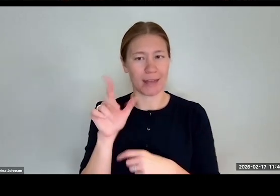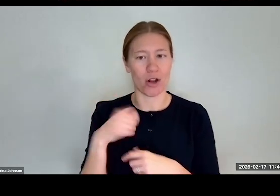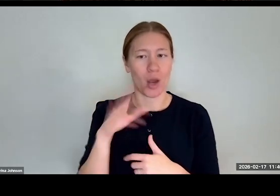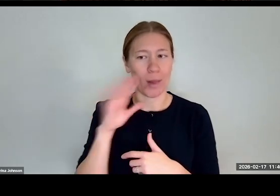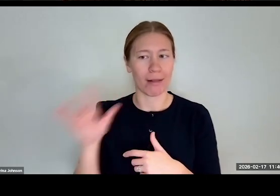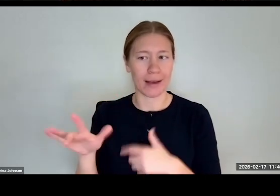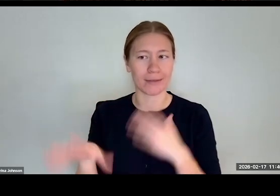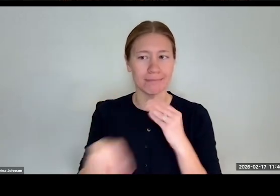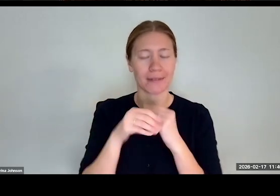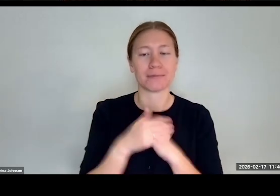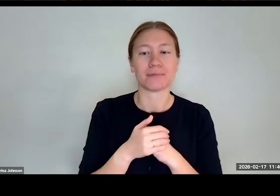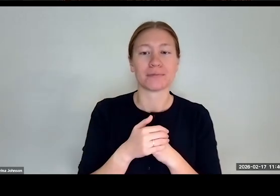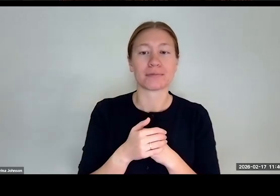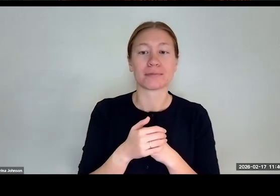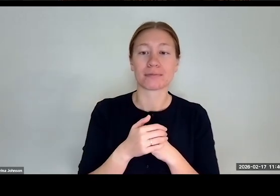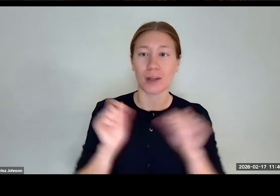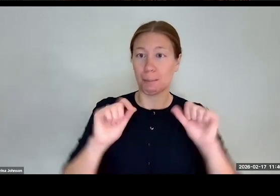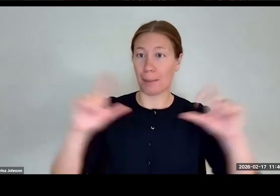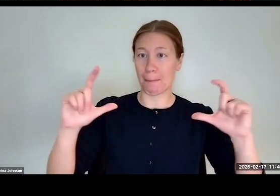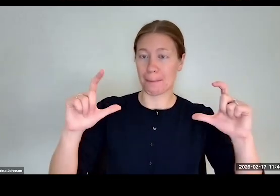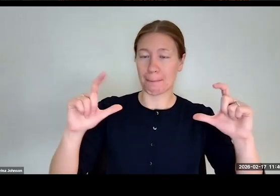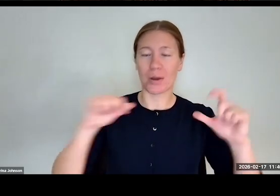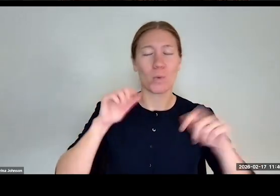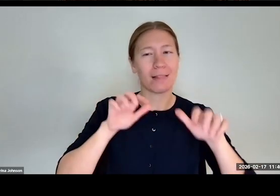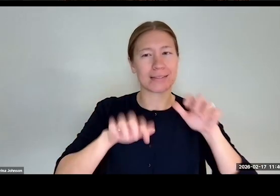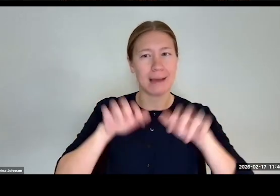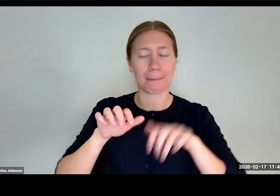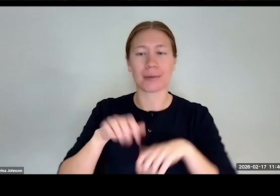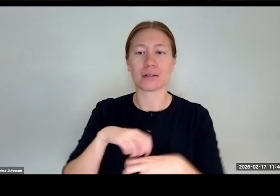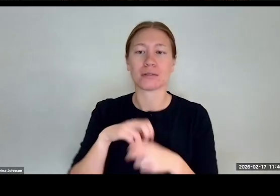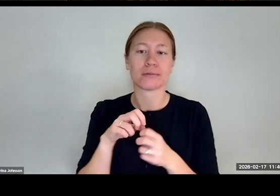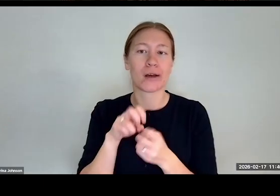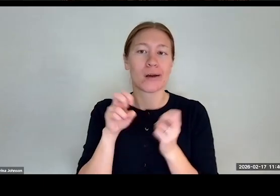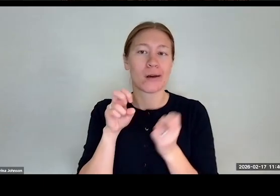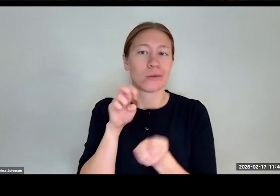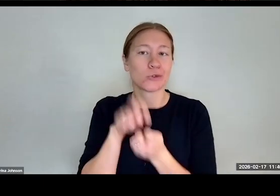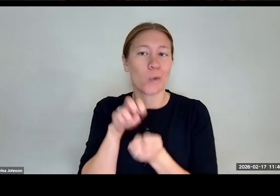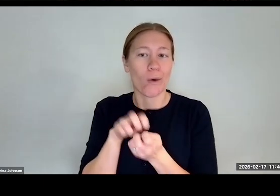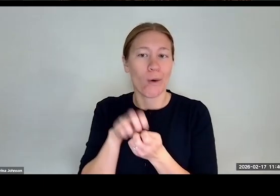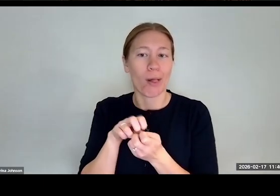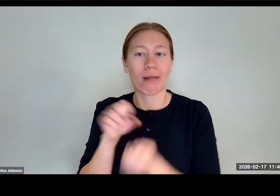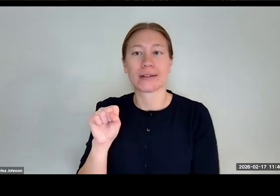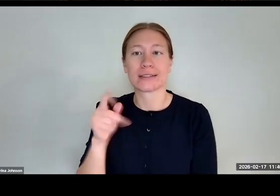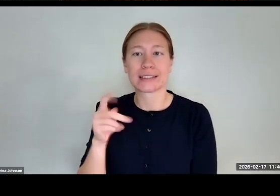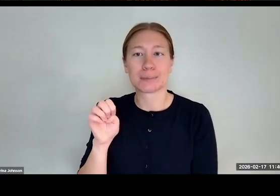and I'm going to add a title in, and this is going to be squirrel species and Diets.